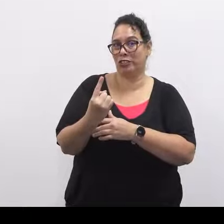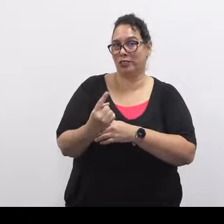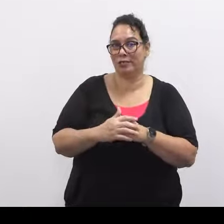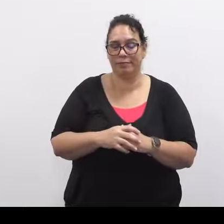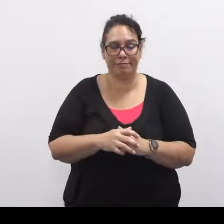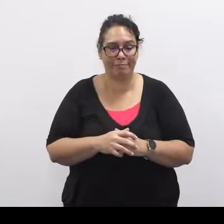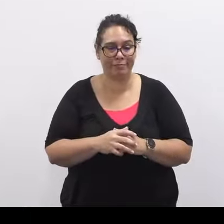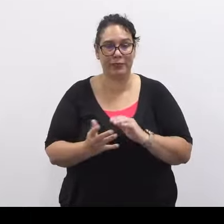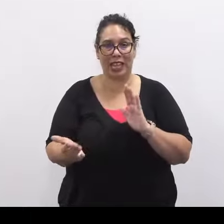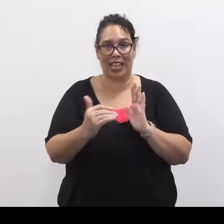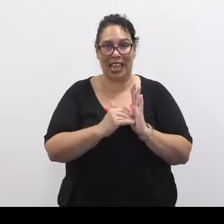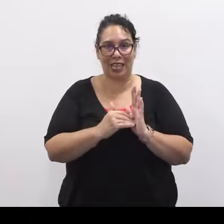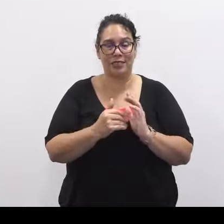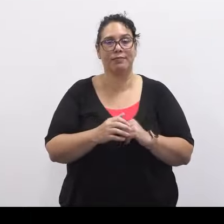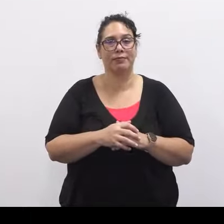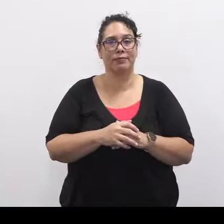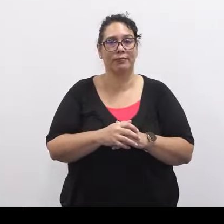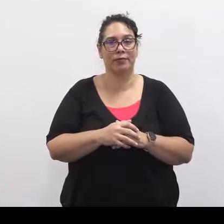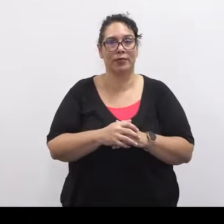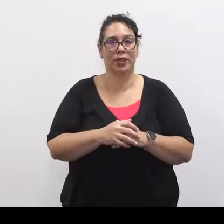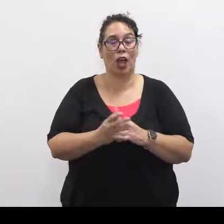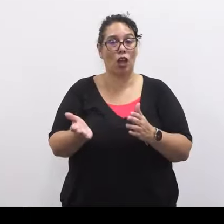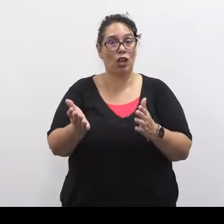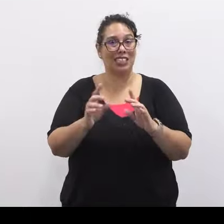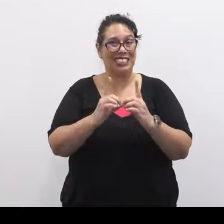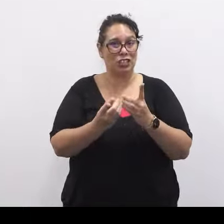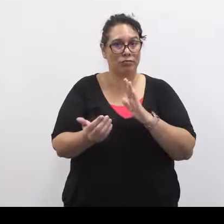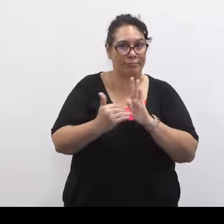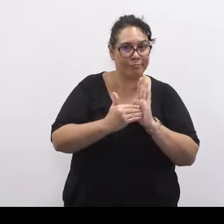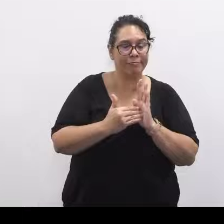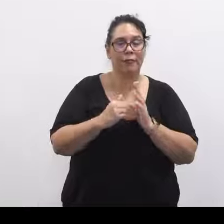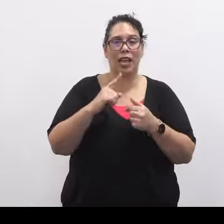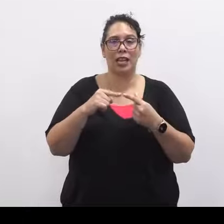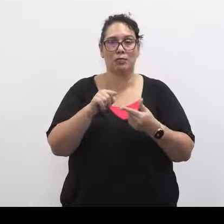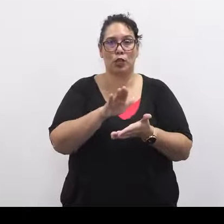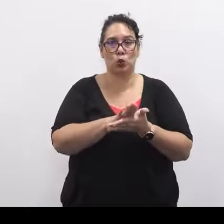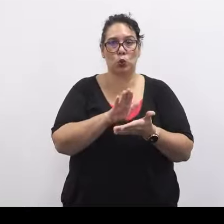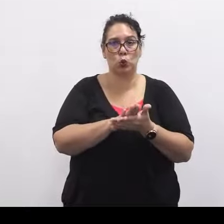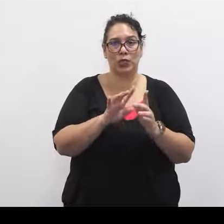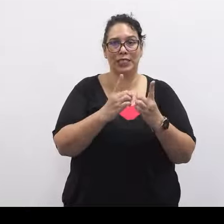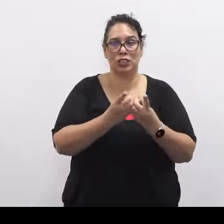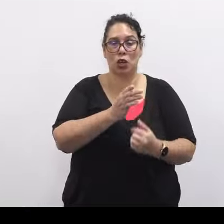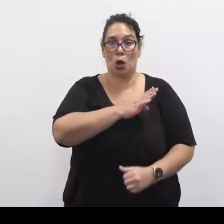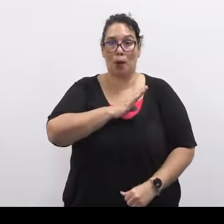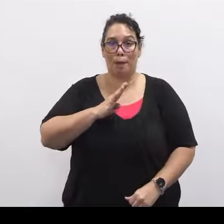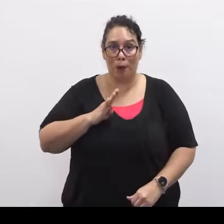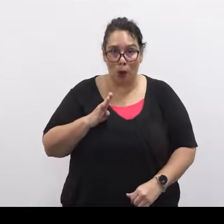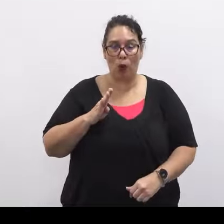So again, redistricting is about school district, board district areas.